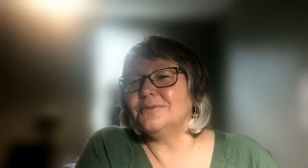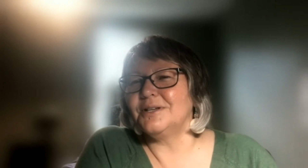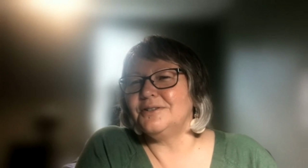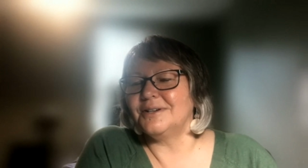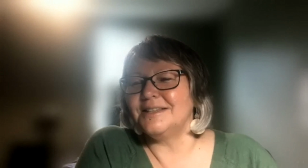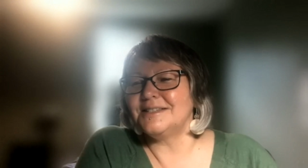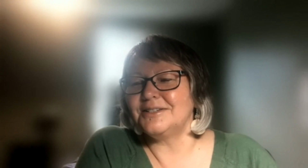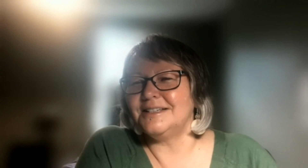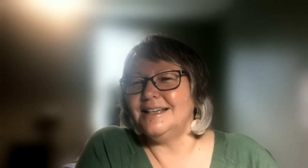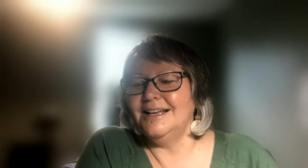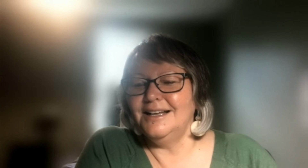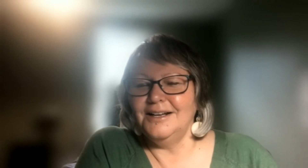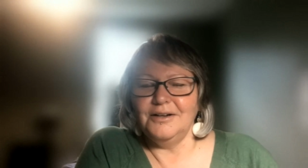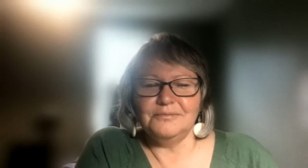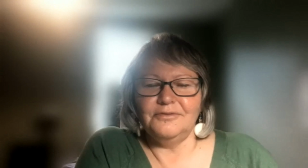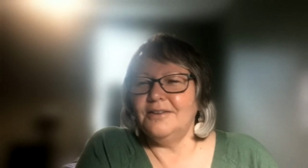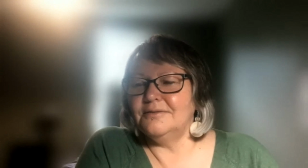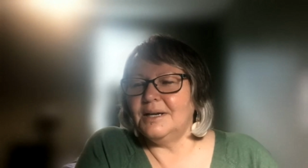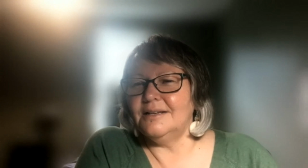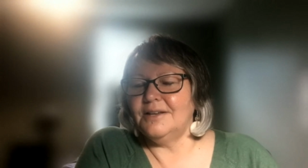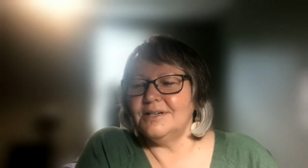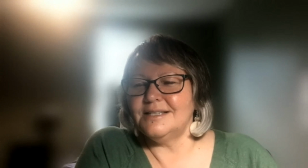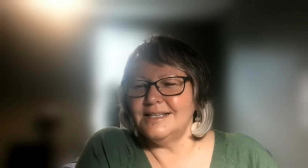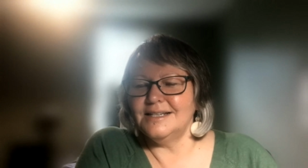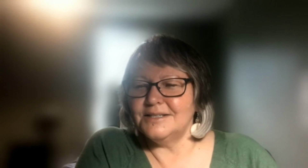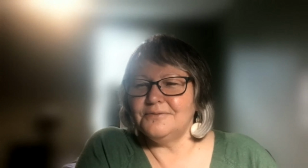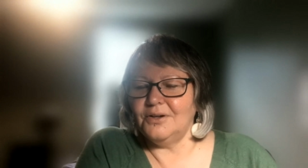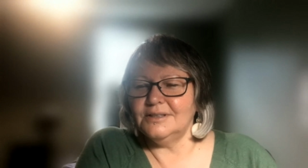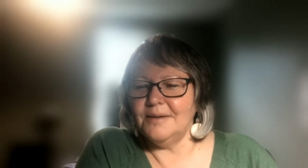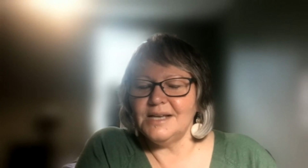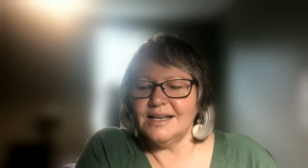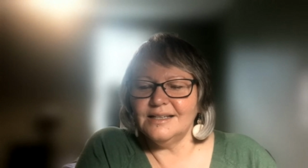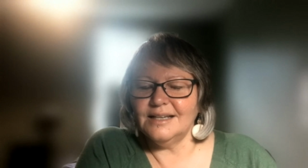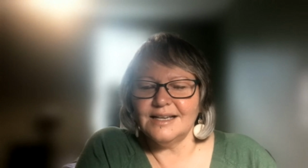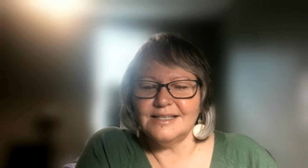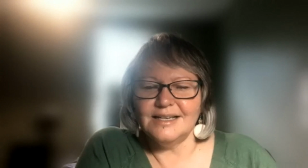for you in this session. My favourite season is fall time [Witsuwit'en word] like I said.